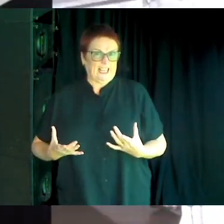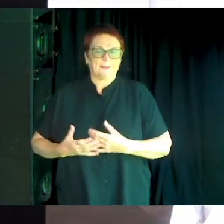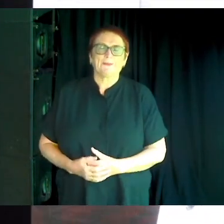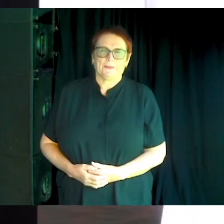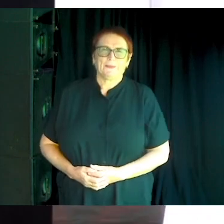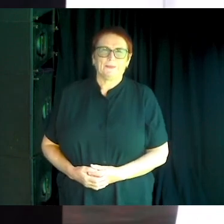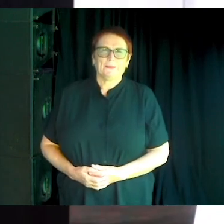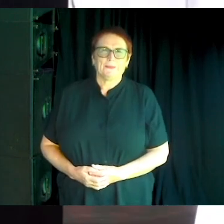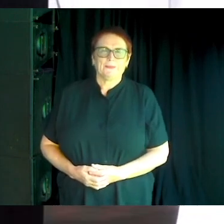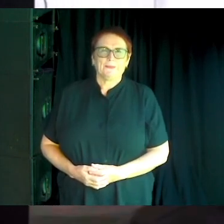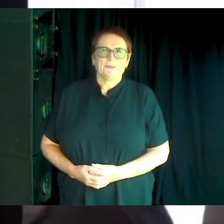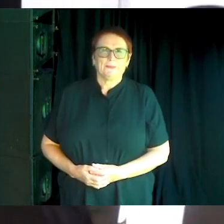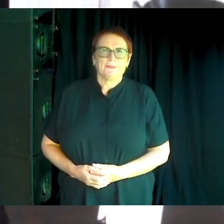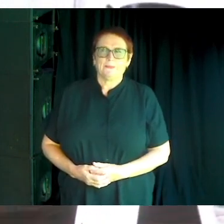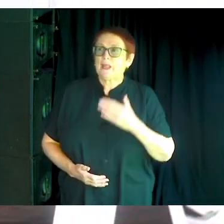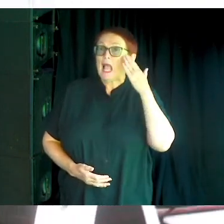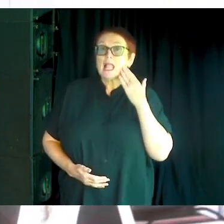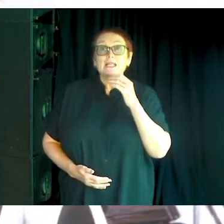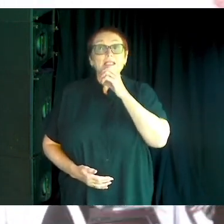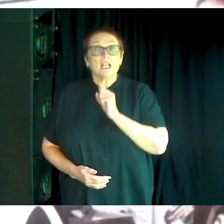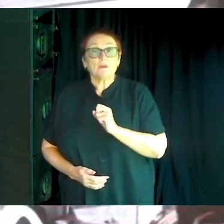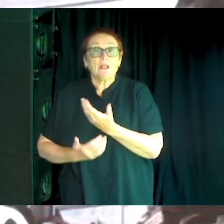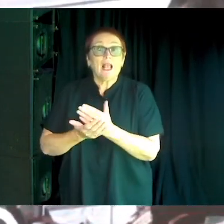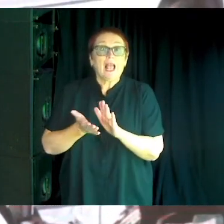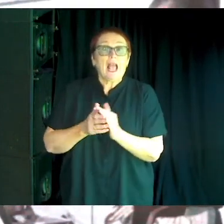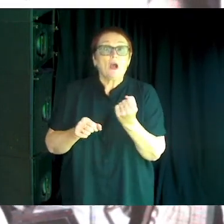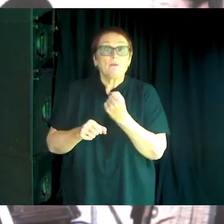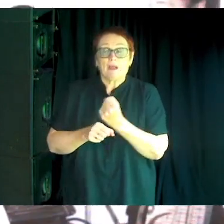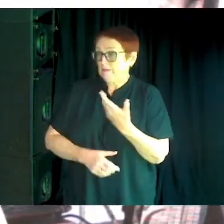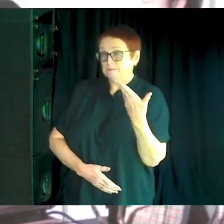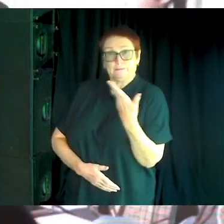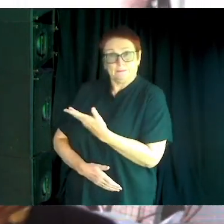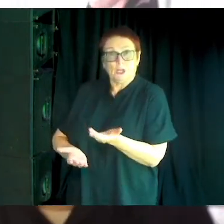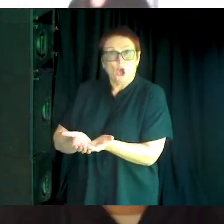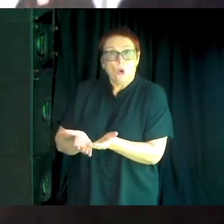all right so ladies and gentlemen this is how you seasoning your wok all right so that one